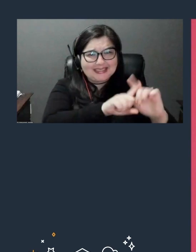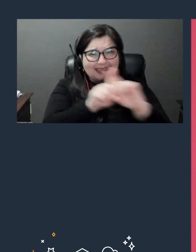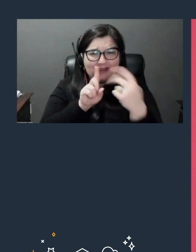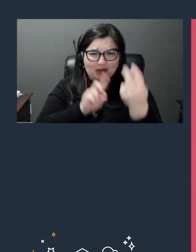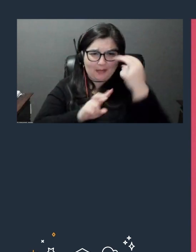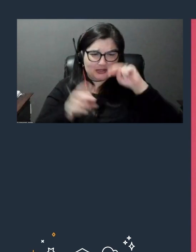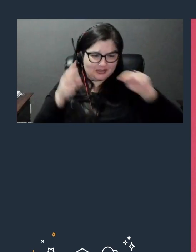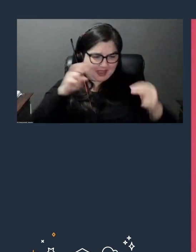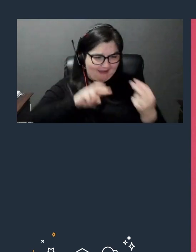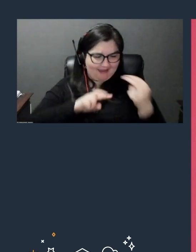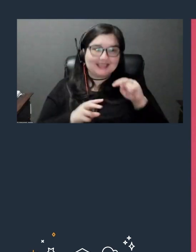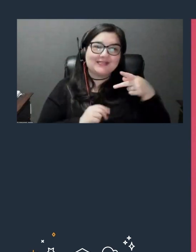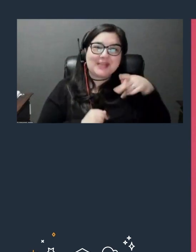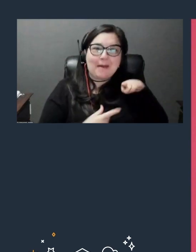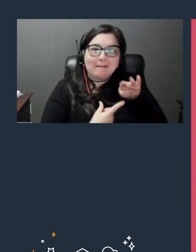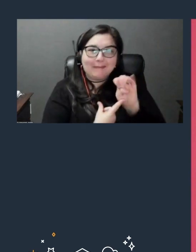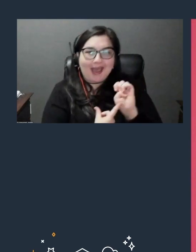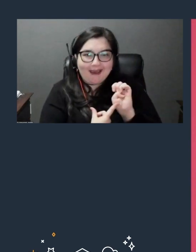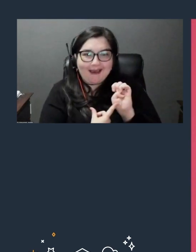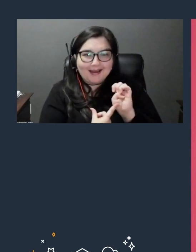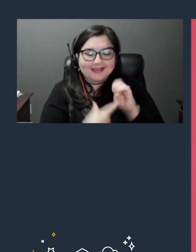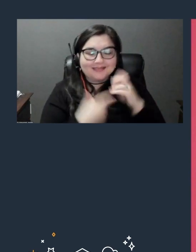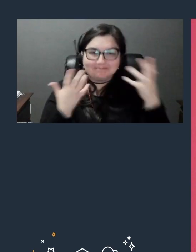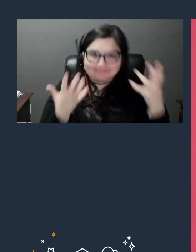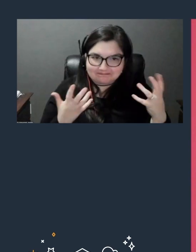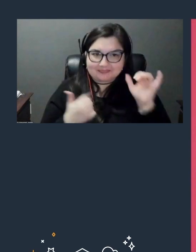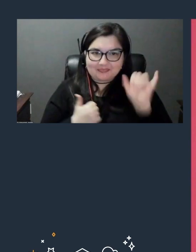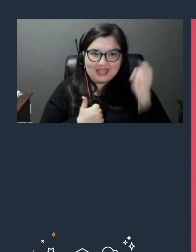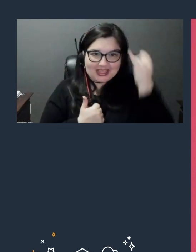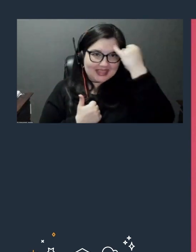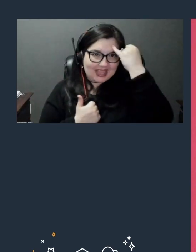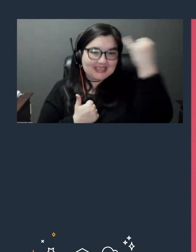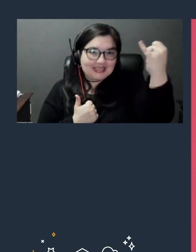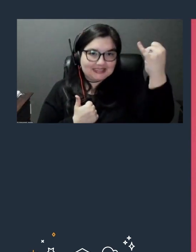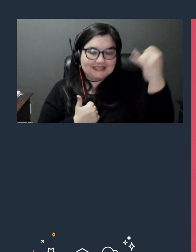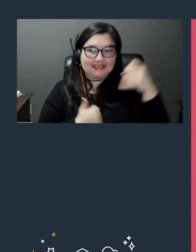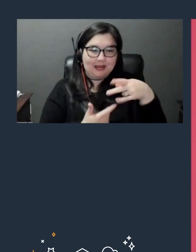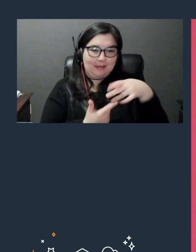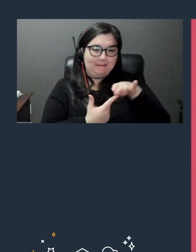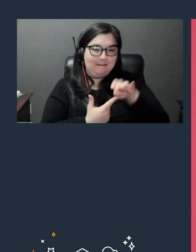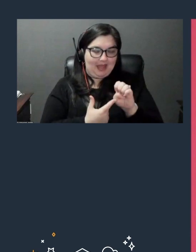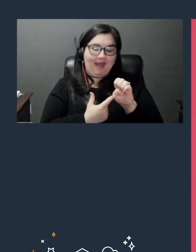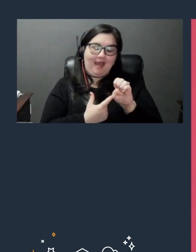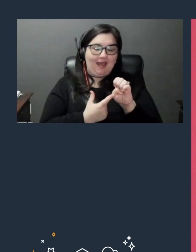So it's kind of this idea of this pie construct is kind of a global construct,